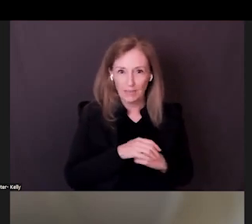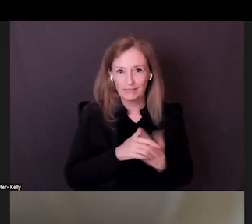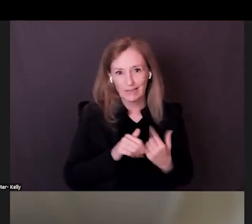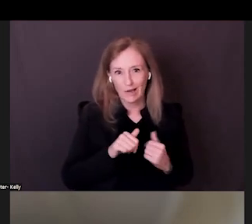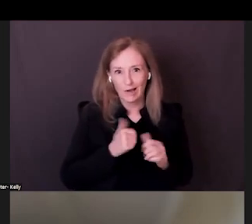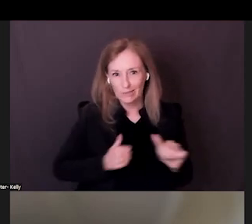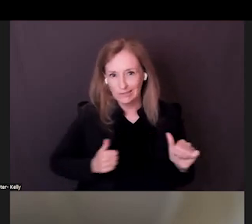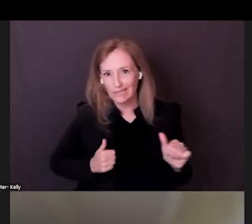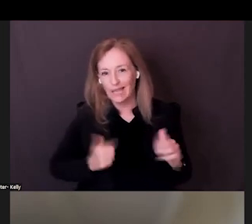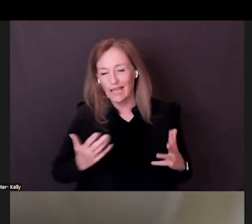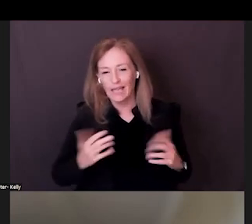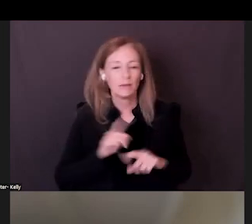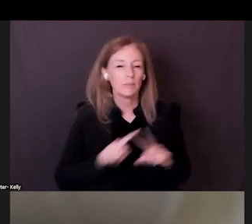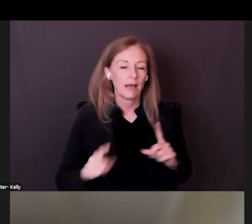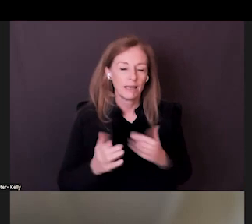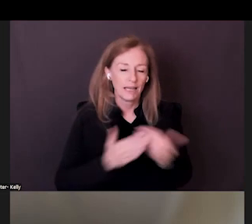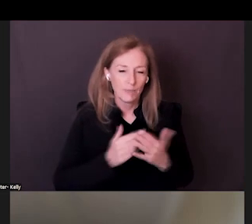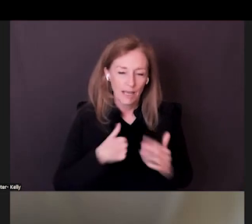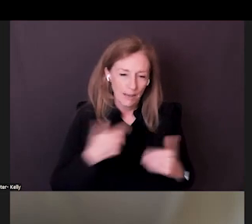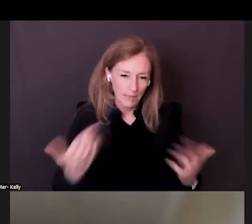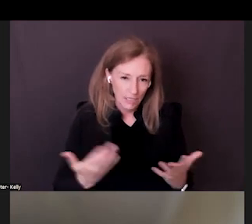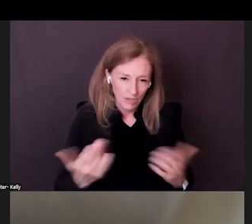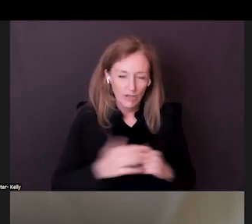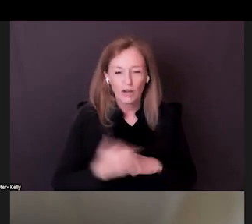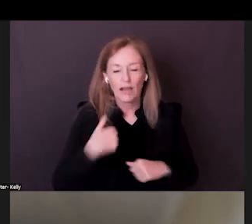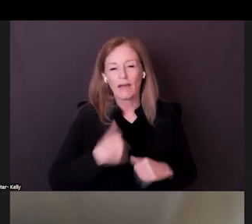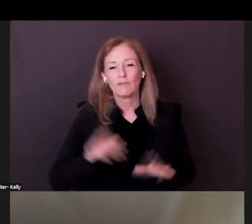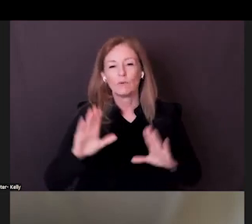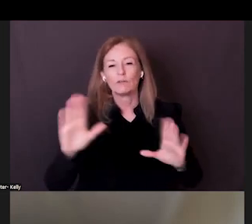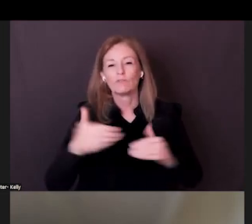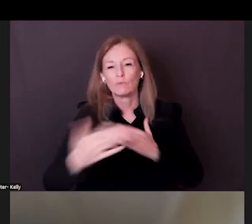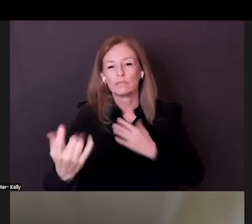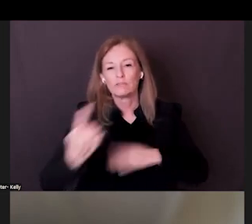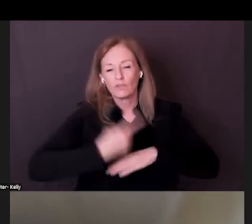YOUR WEDNESDAY AND HAVE A WONDERFUL REST OF YOUR WEEK AND I WILL